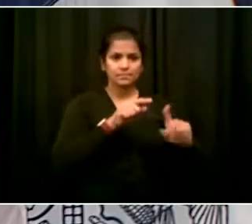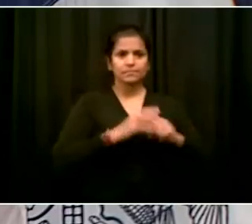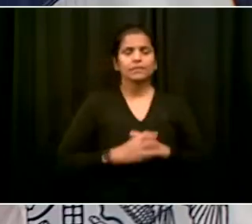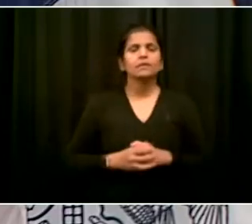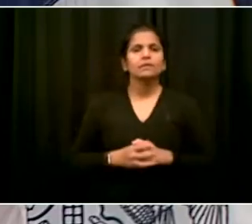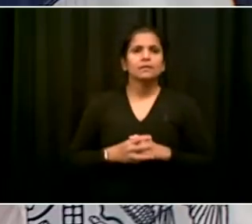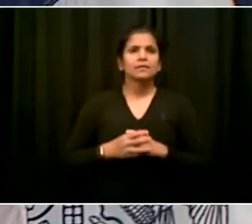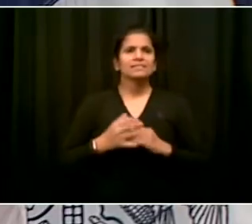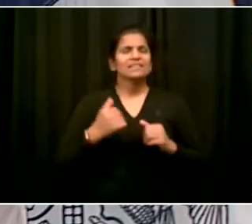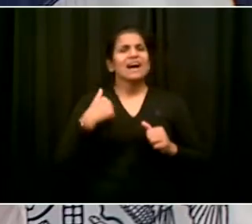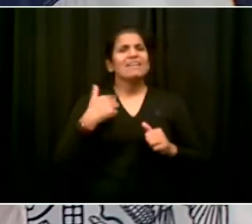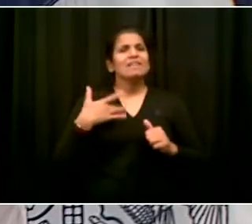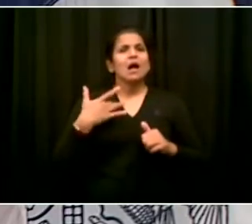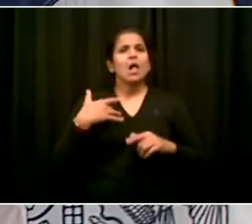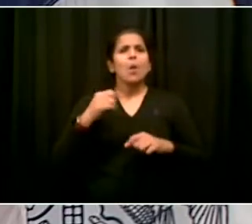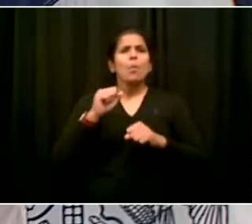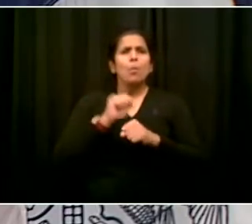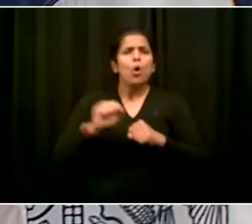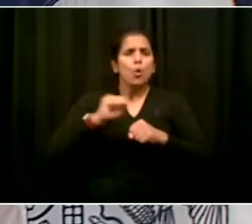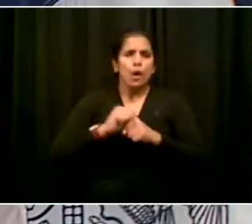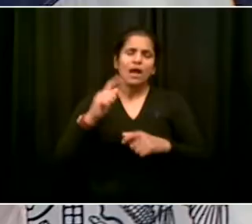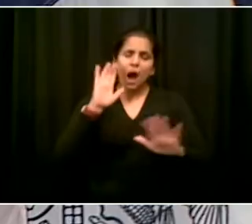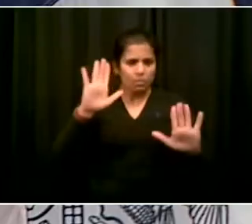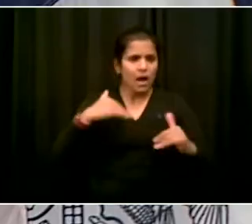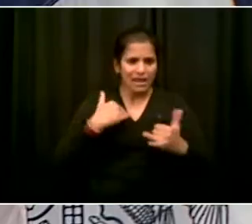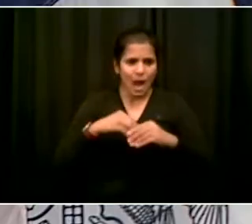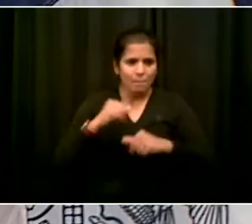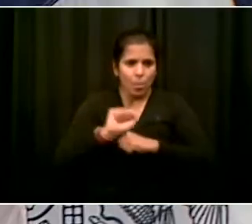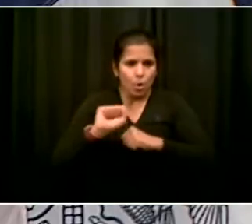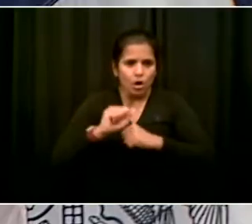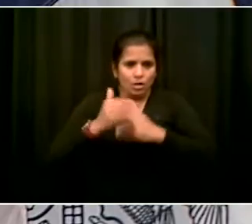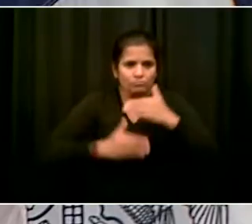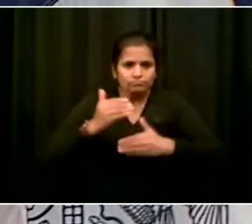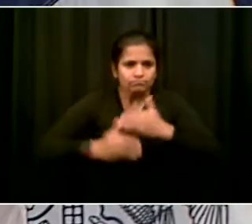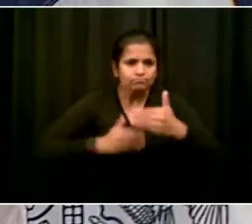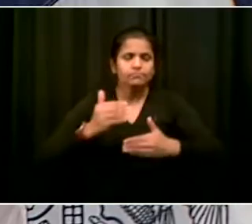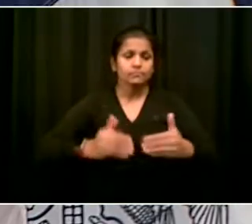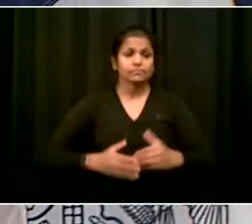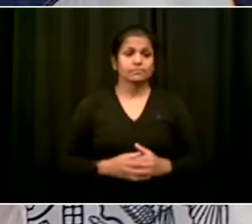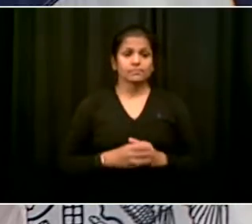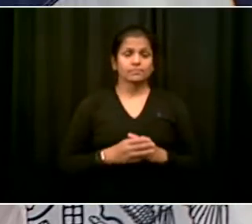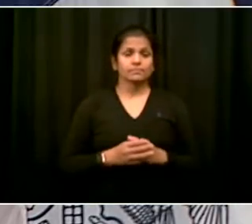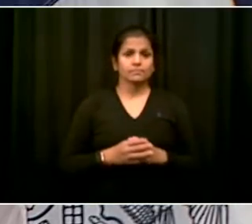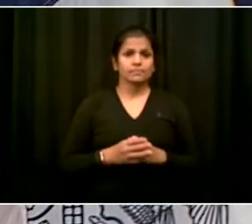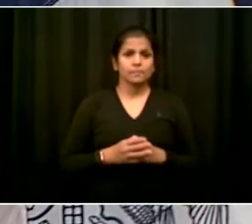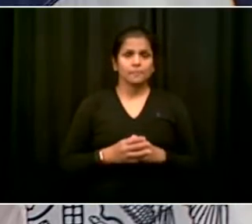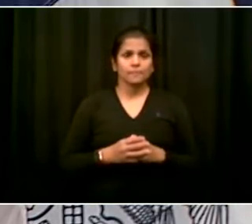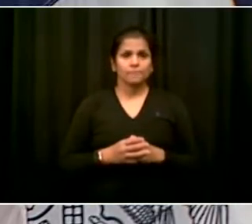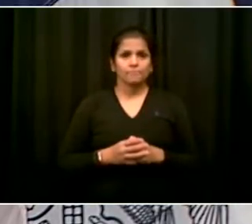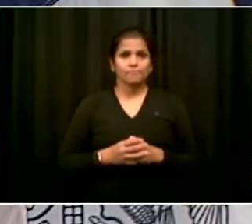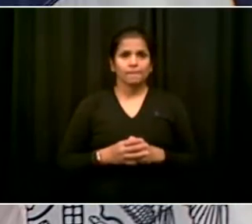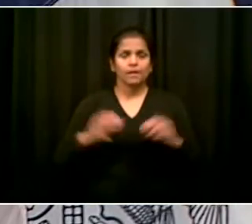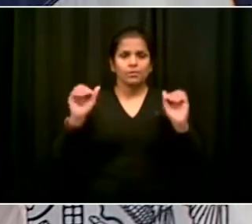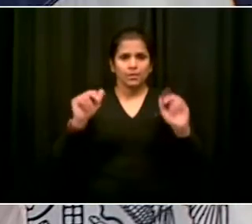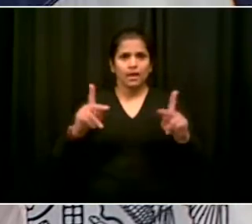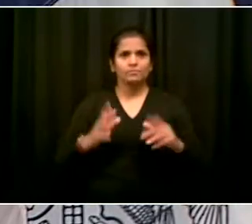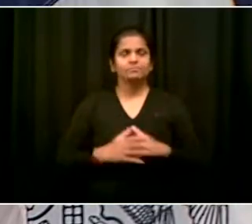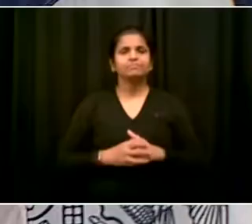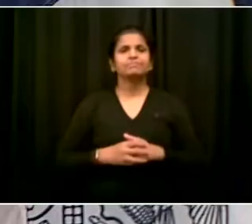I DON'T THINK IT''S FAIR TO STEREOTYPE THE BUILDIIGSN DEPARTMENT. A LOT OF PEOPLE CARE AND ARE DOING HARD WORK. WWDE EPEND ON THEM A LOT. I THINK WORK IN PROGRESS BUT LET'S NOT TAKE AWAY FROM THE